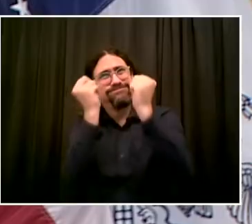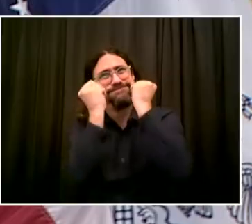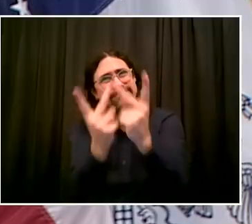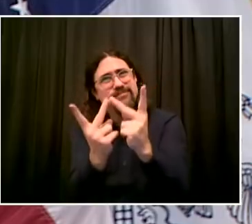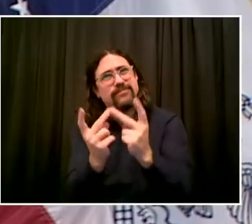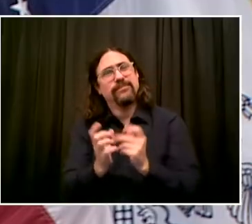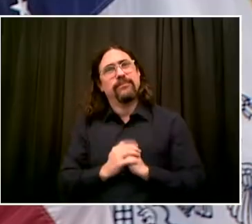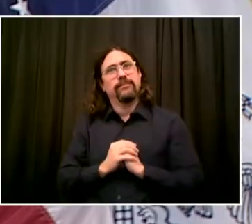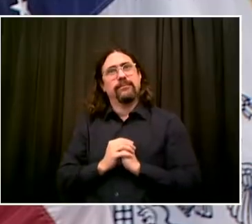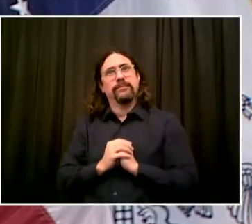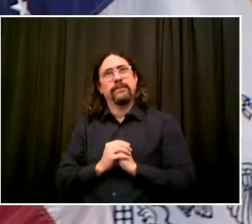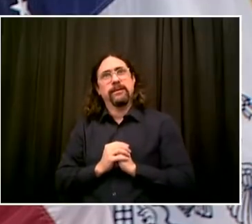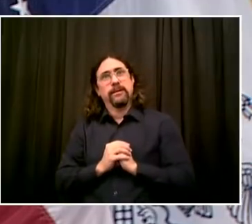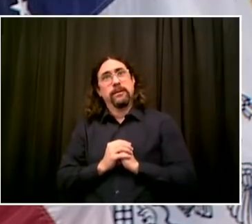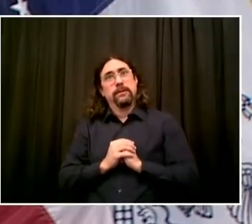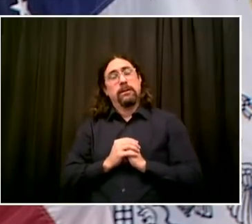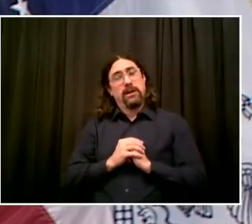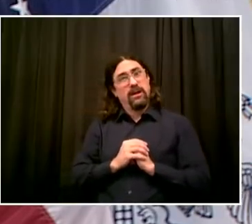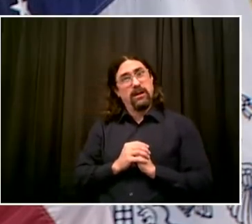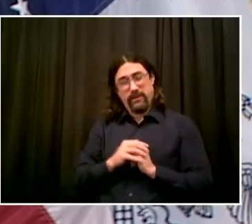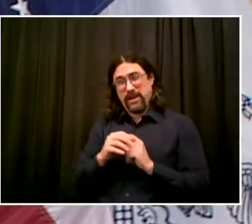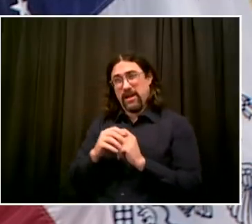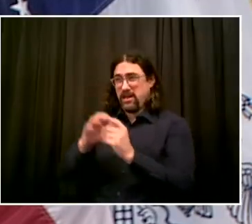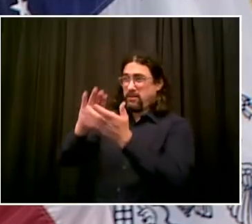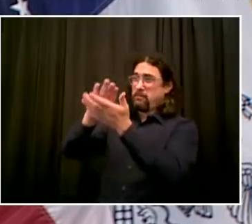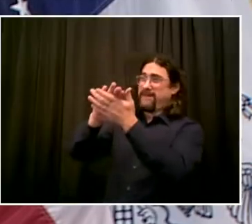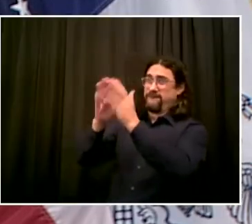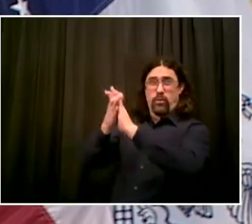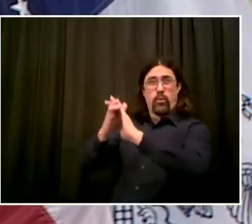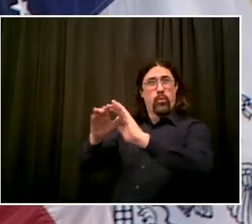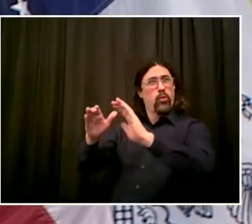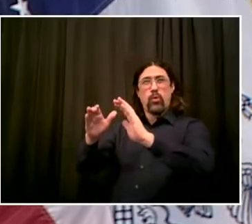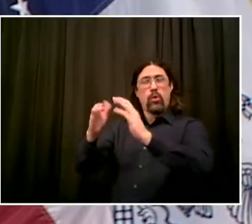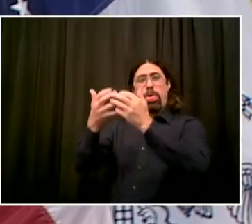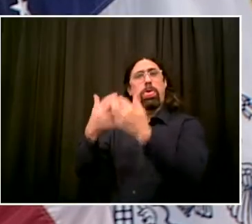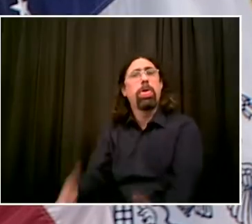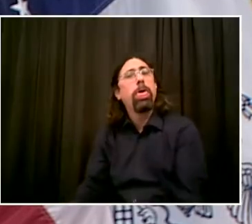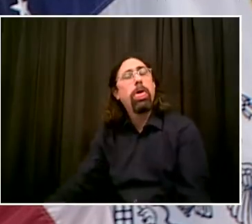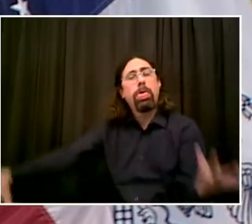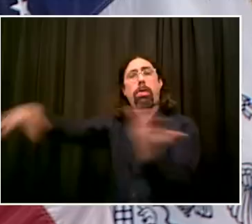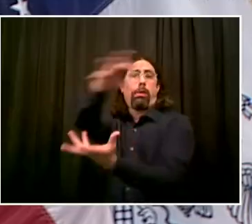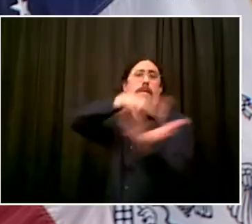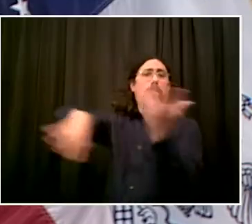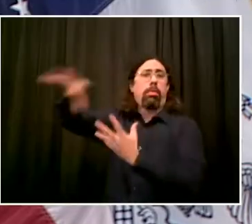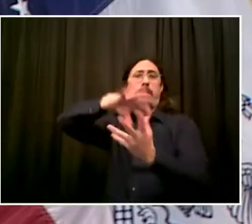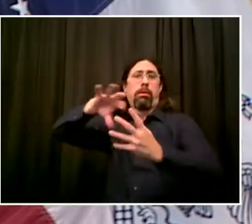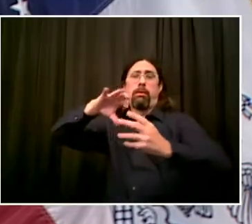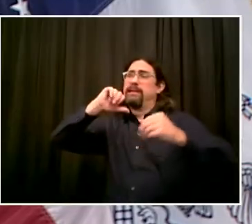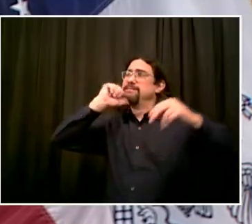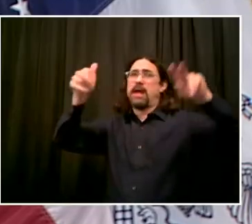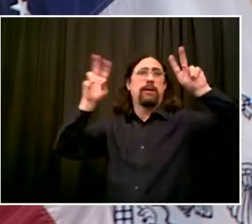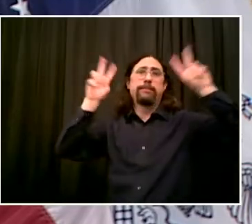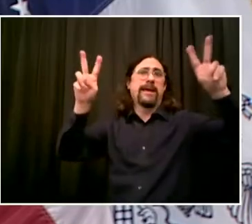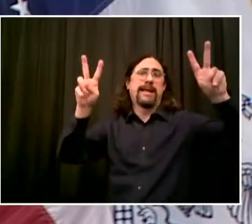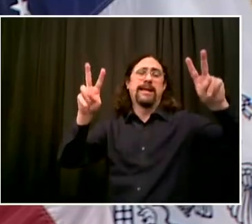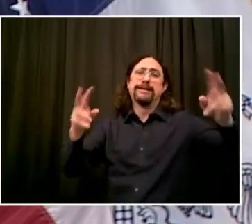VIOLENT OPRTTESS. ANY VIOLENT PROTEST WILL BE STOPPED, THERE WILL BE NSCOEQUENCES FOR ANYONE INVOLVED, ANYONE, ANYW WHO SASTSAUL A POLICE OFFICER IS UCNACEPTAB LE